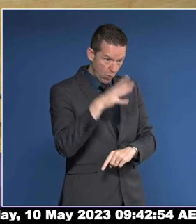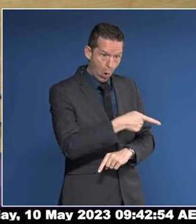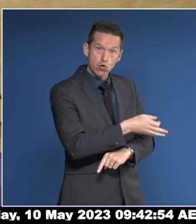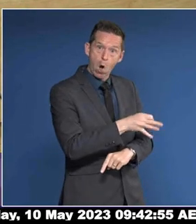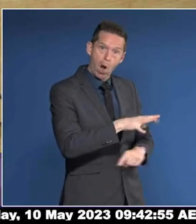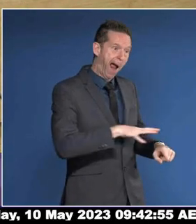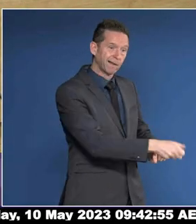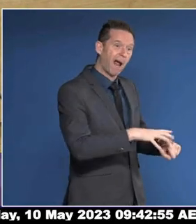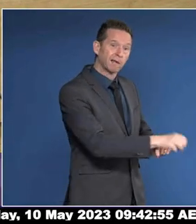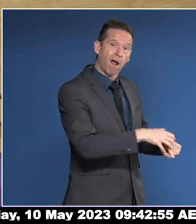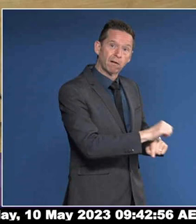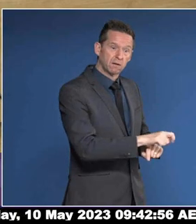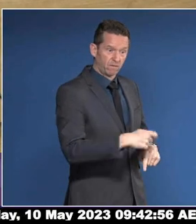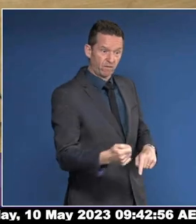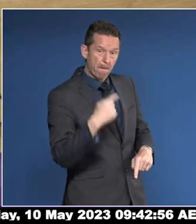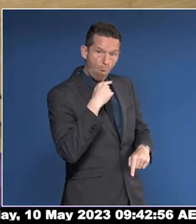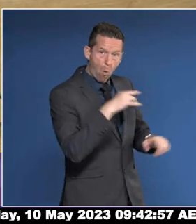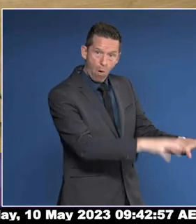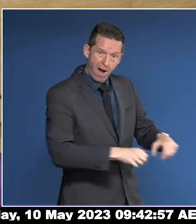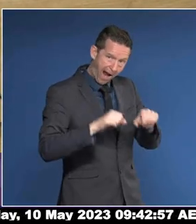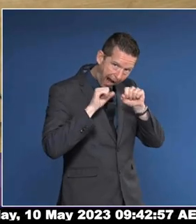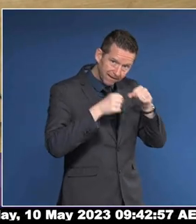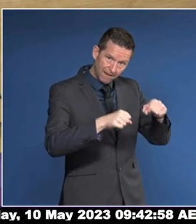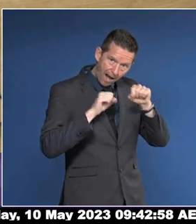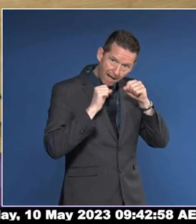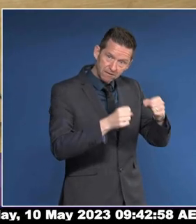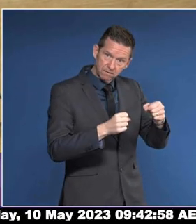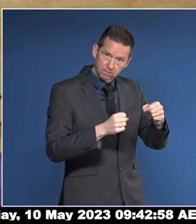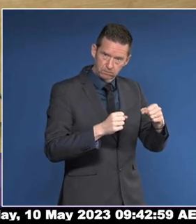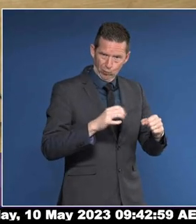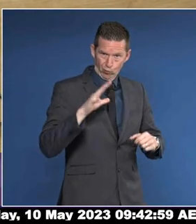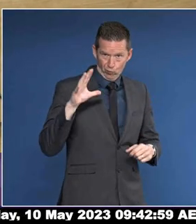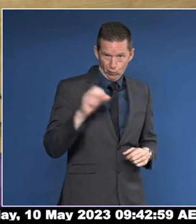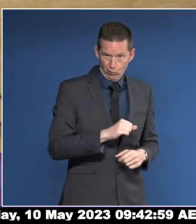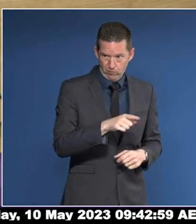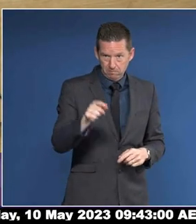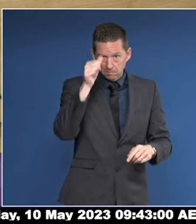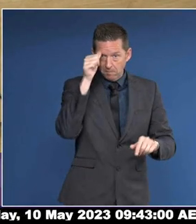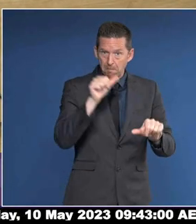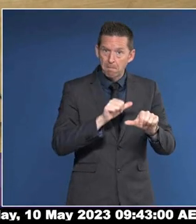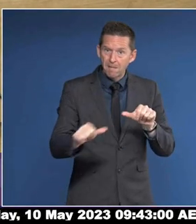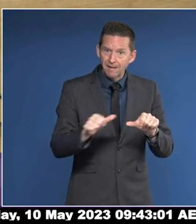would have been something that should have alerted the department to a risk in the